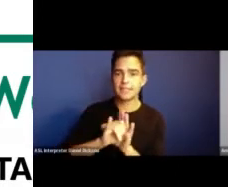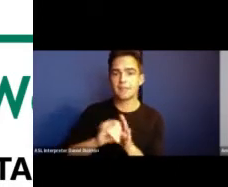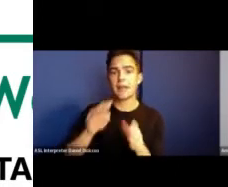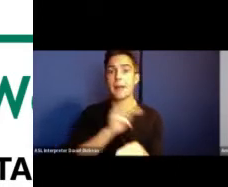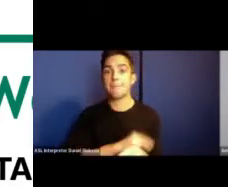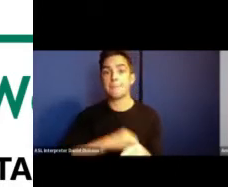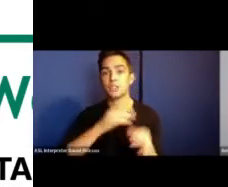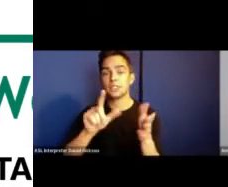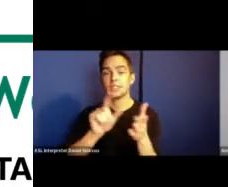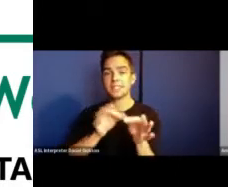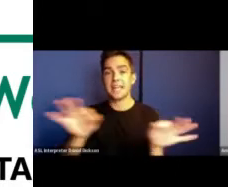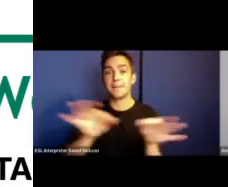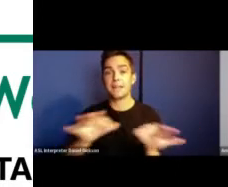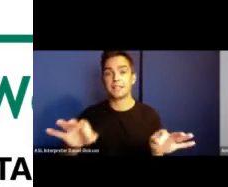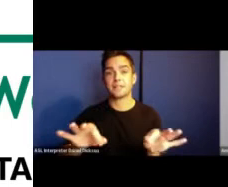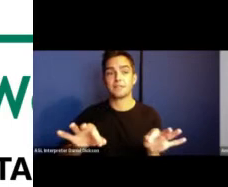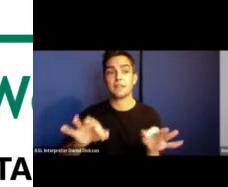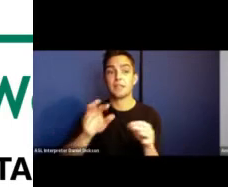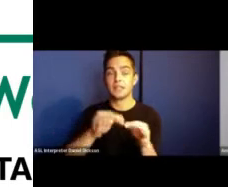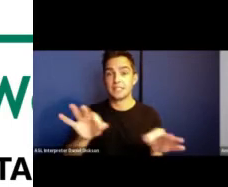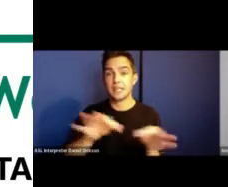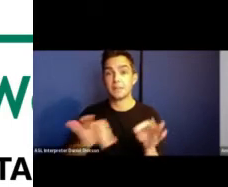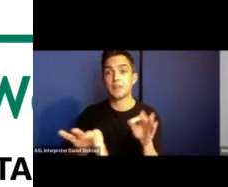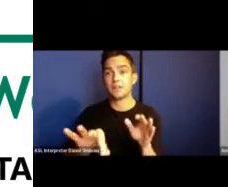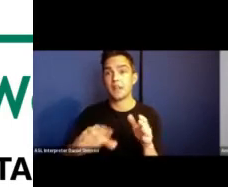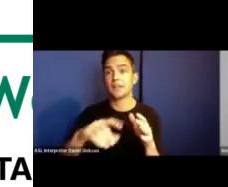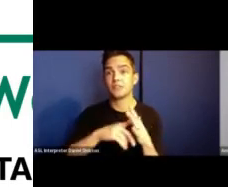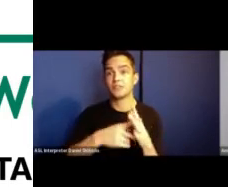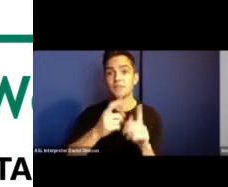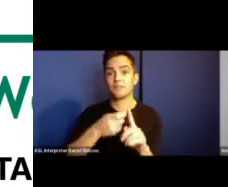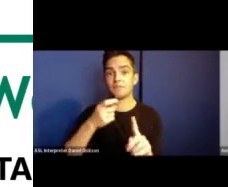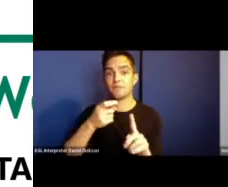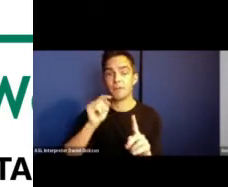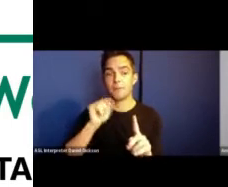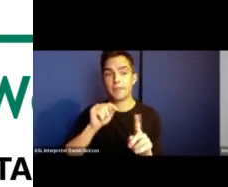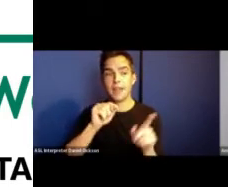And so the mission statement that was born out of that survey is this our mission is to